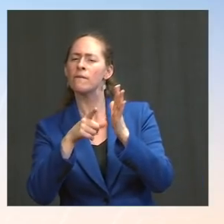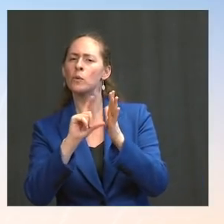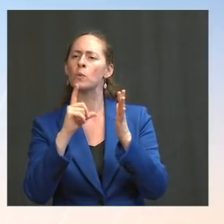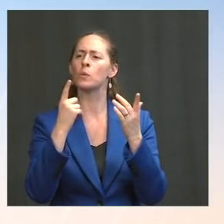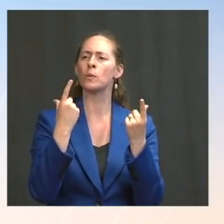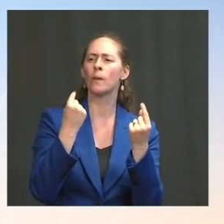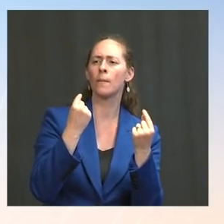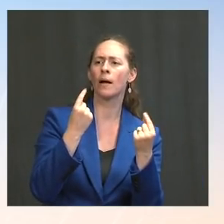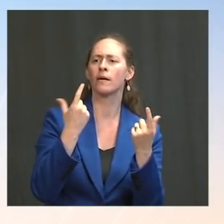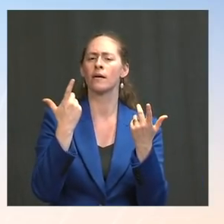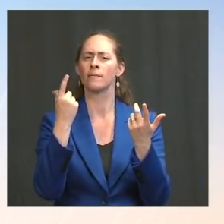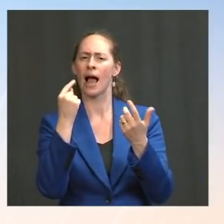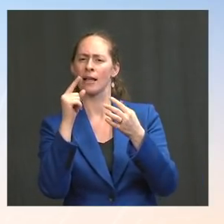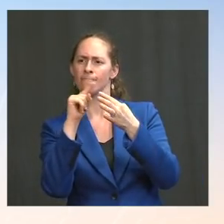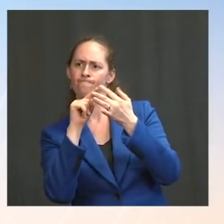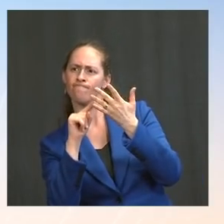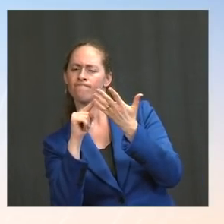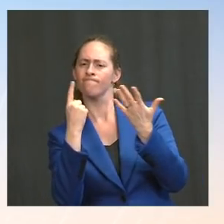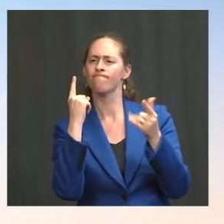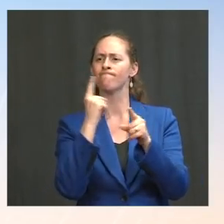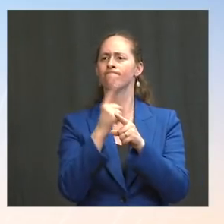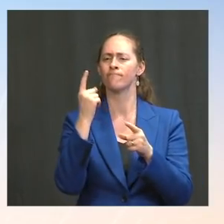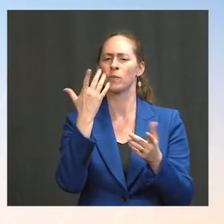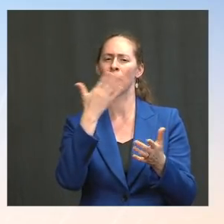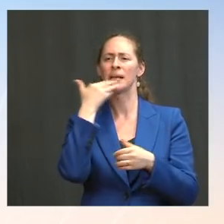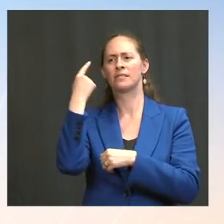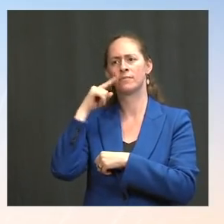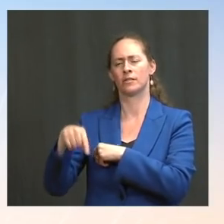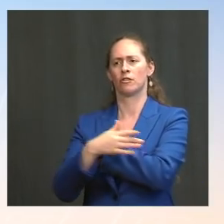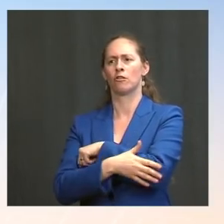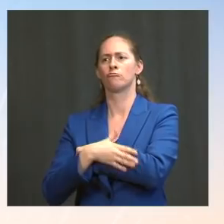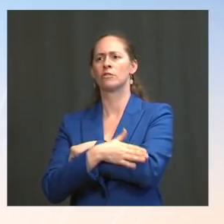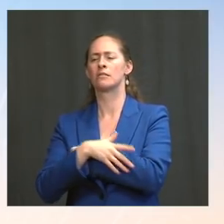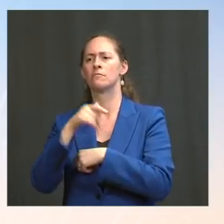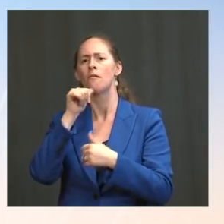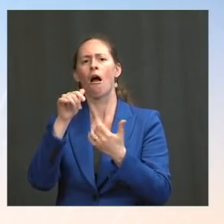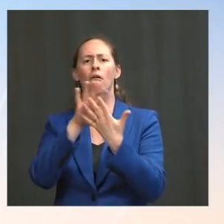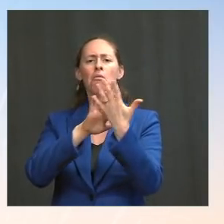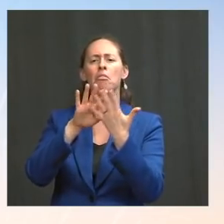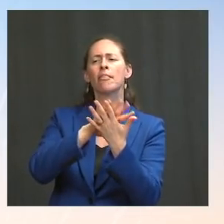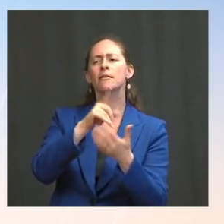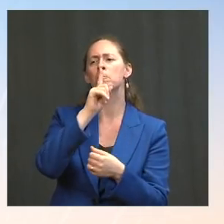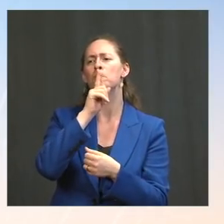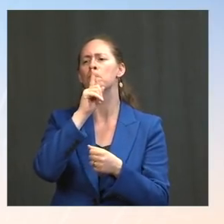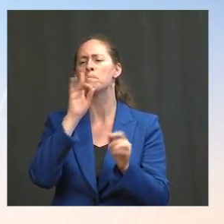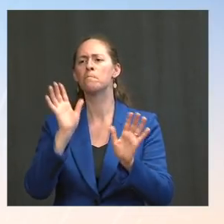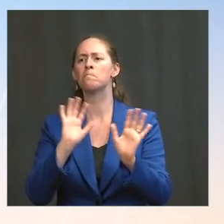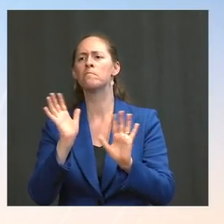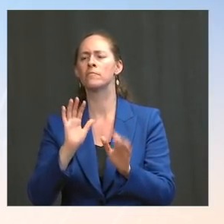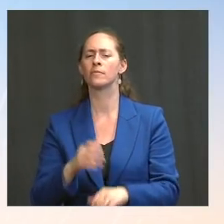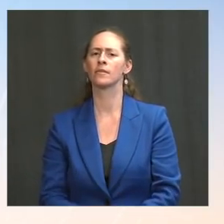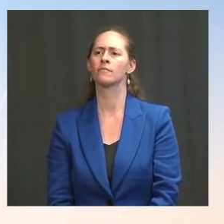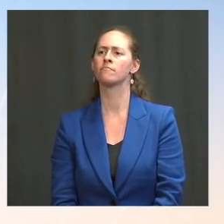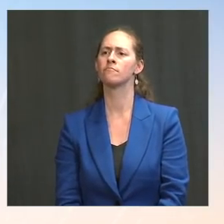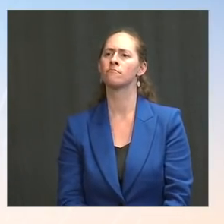The review did not sugarcoat what the likely outcomes would be or rely on best-case scenarios. And we emerged from that with a clear-eyed assessment